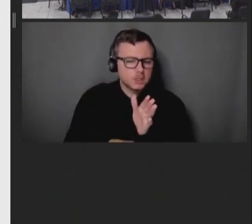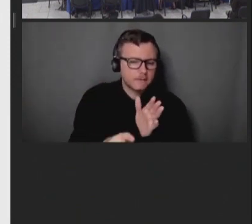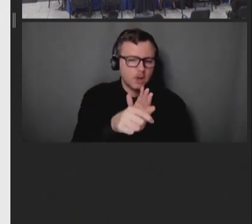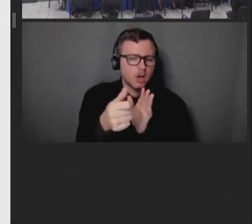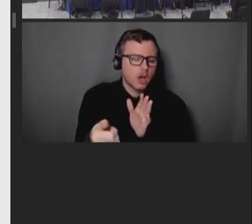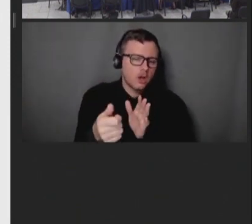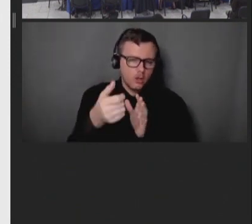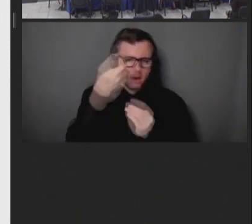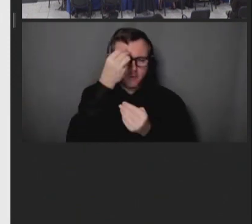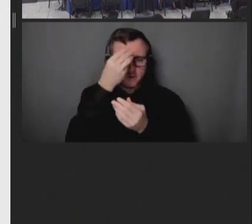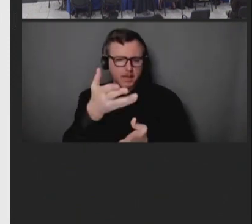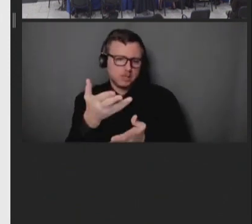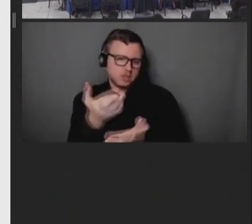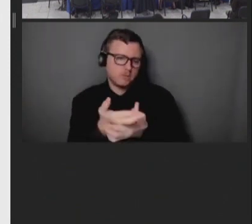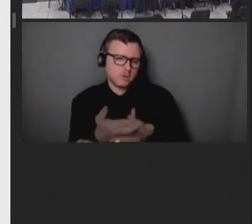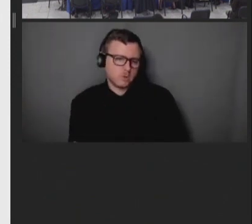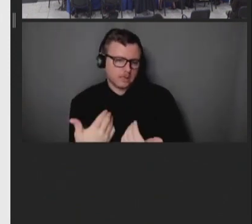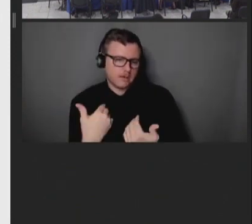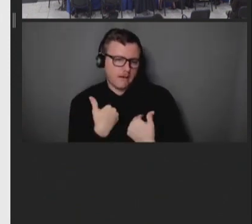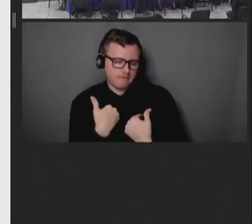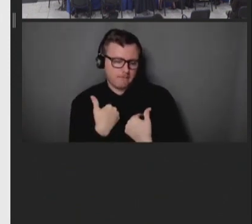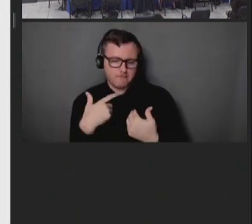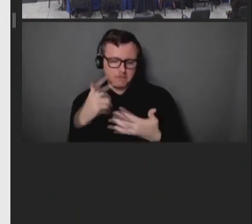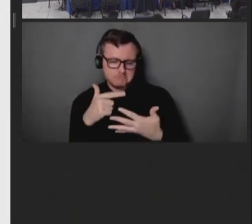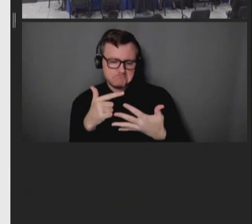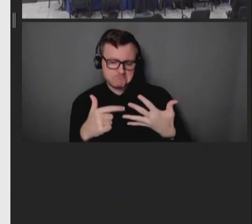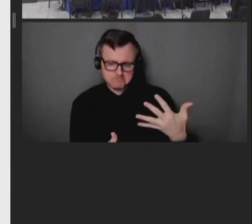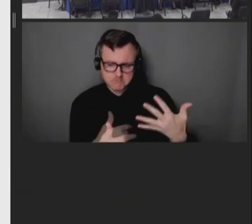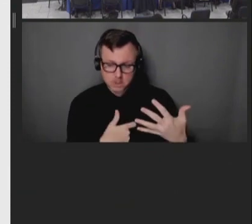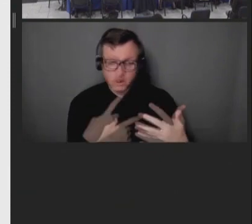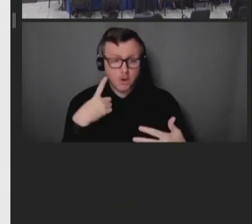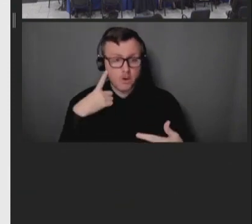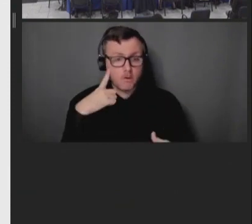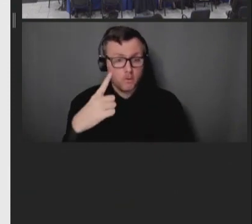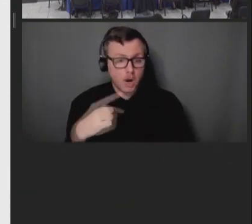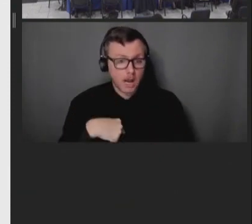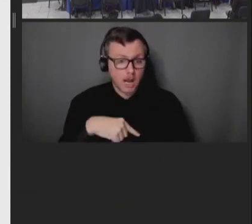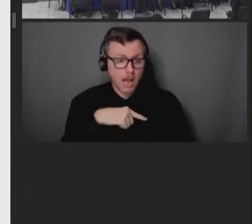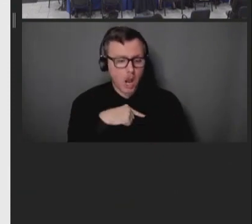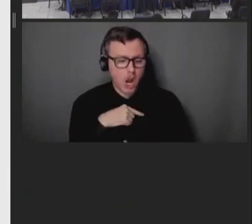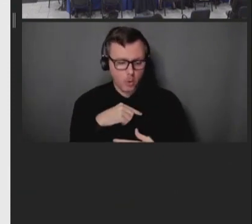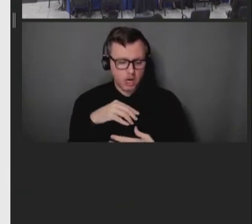sources that contained that information. And just from our internal analyses, there is a difference.